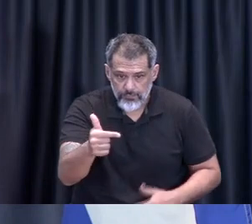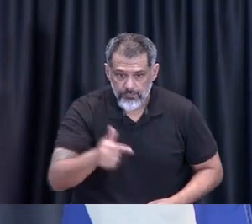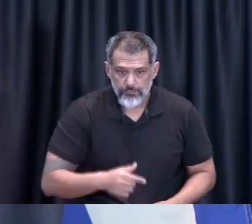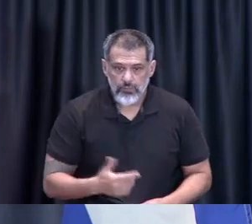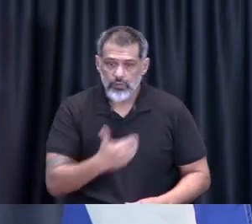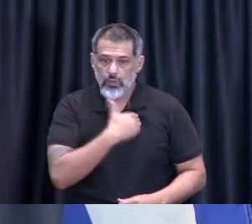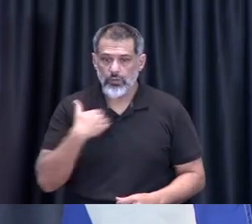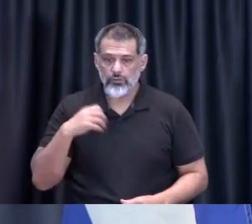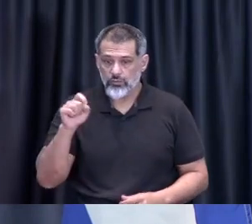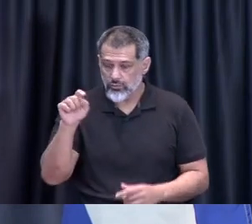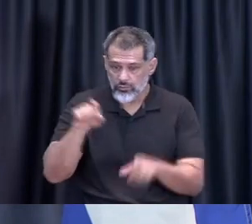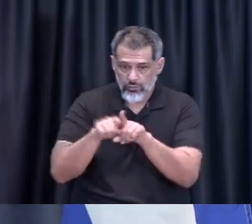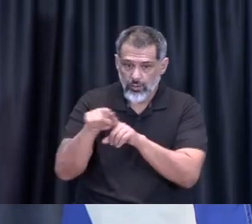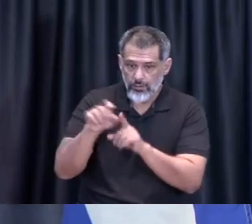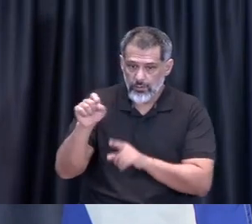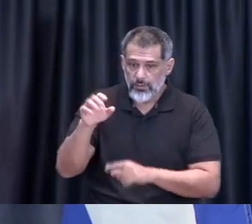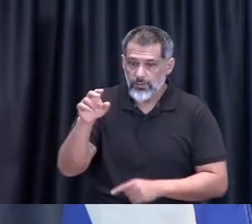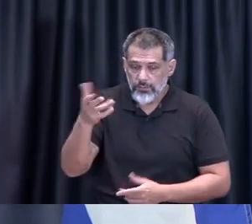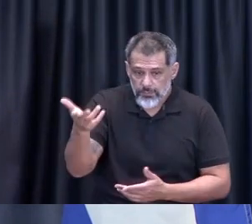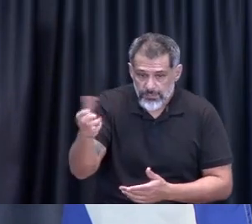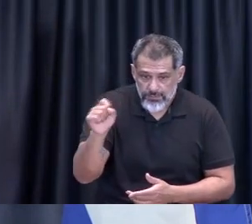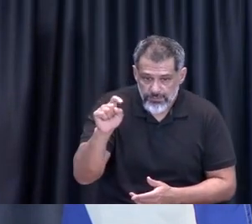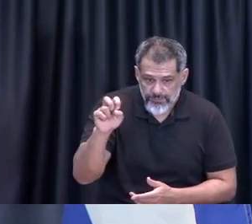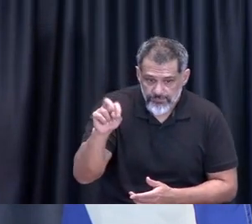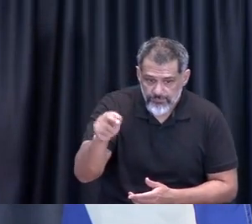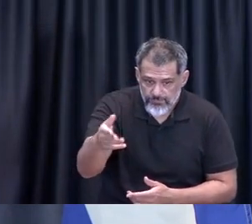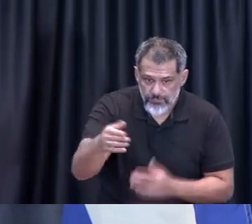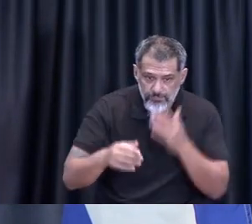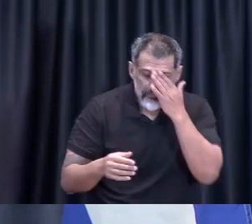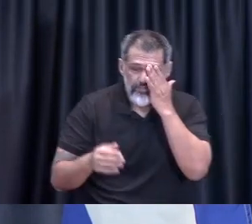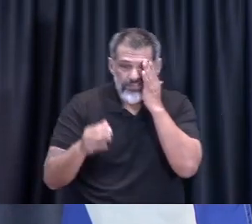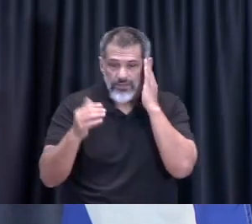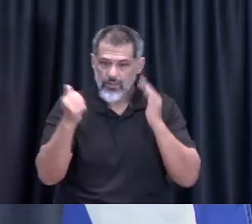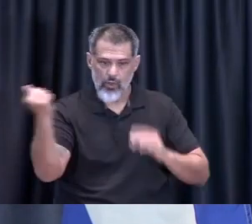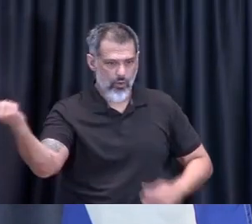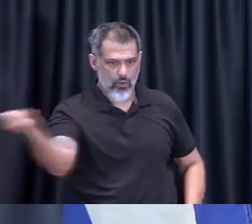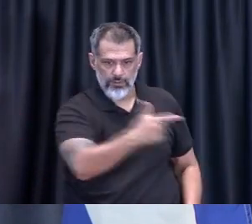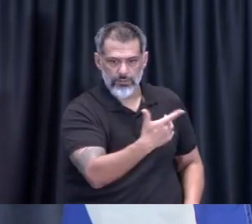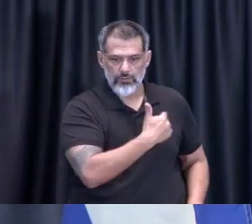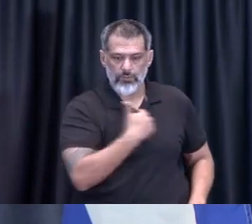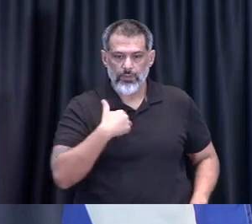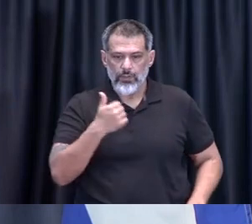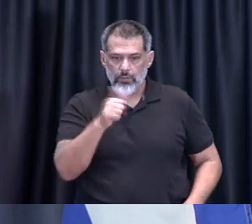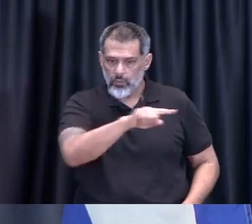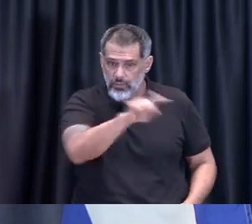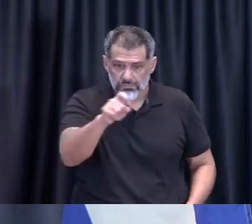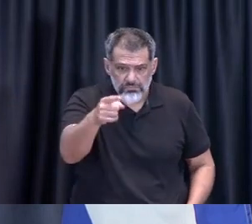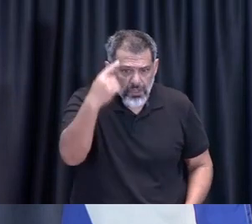go ahead, please. Hi, everybody. First question, I think, for a Mayor Tory, and I'm not sure if